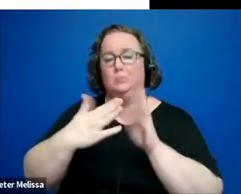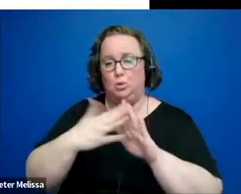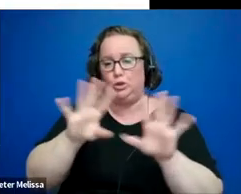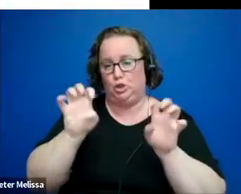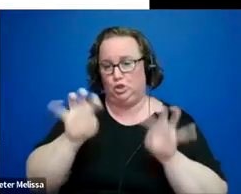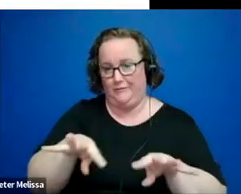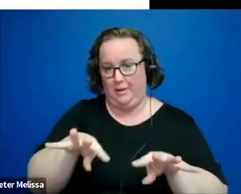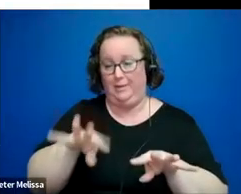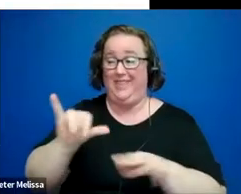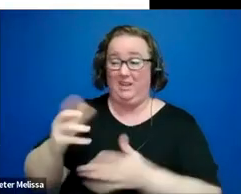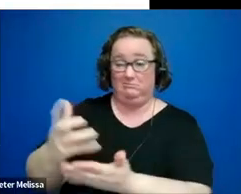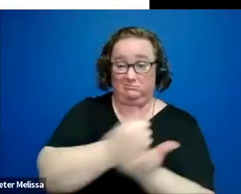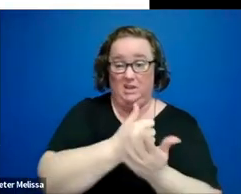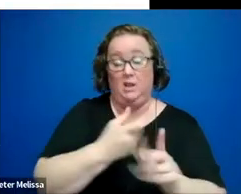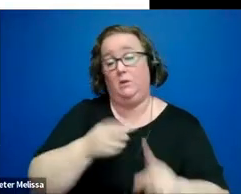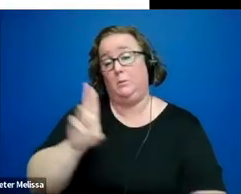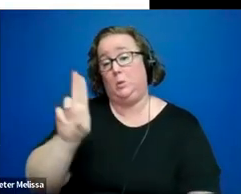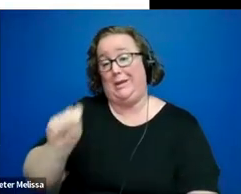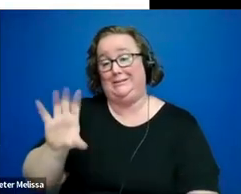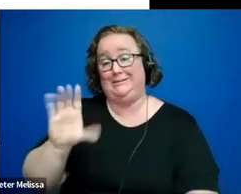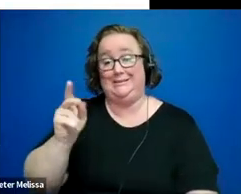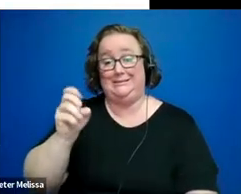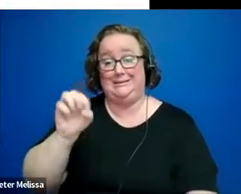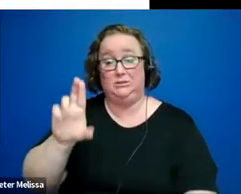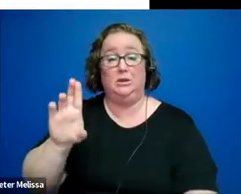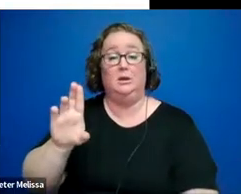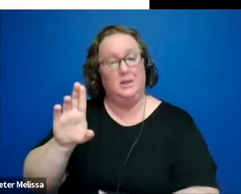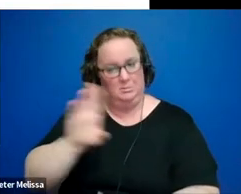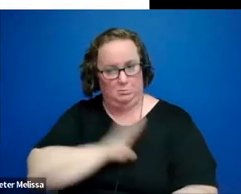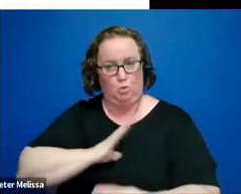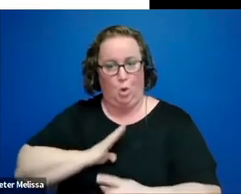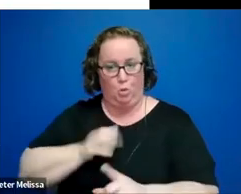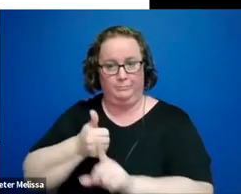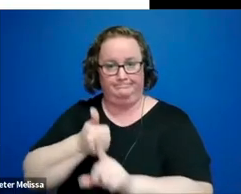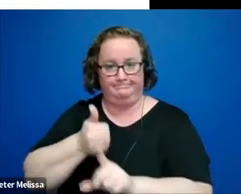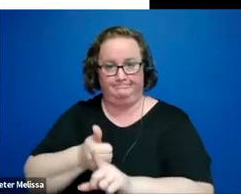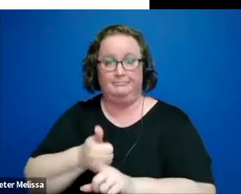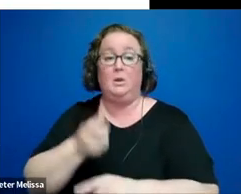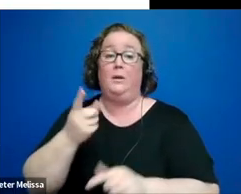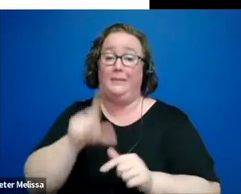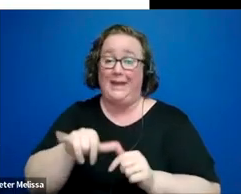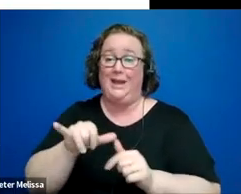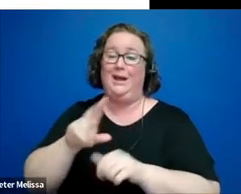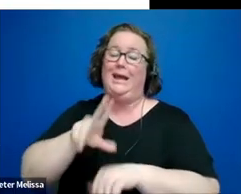by the U.S. Census Bureau. And this data set, it's nationally representative, and we're specifically